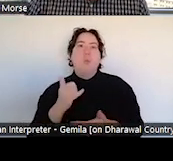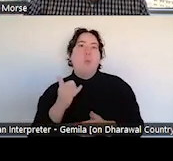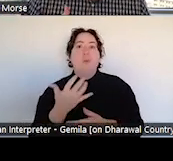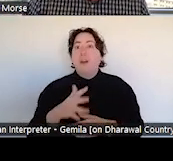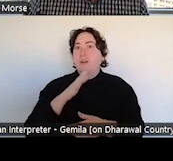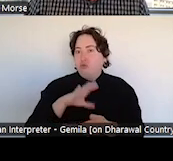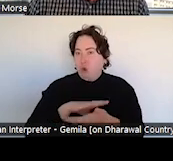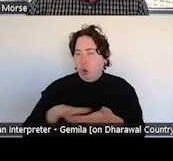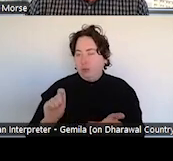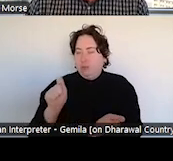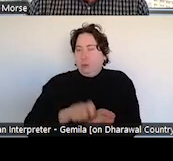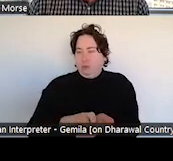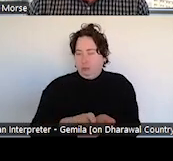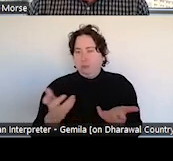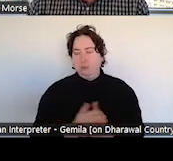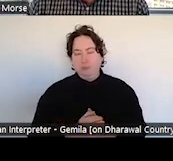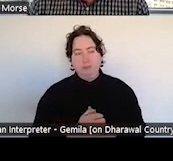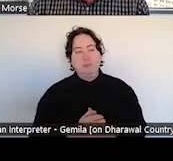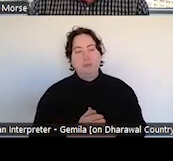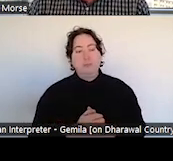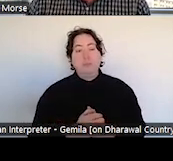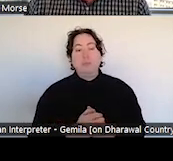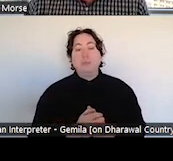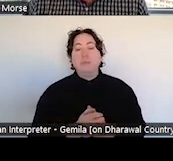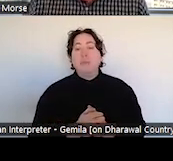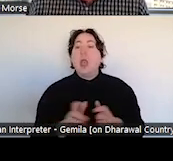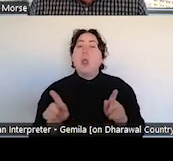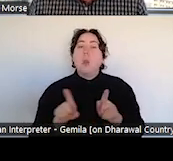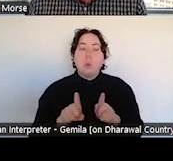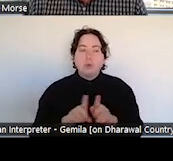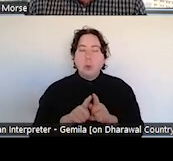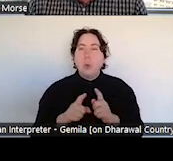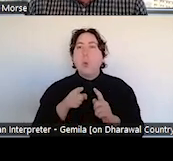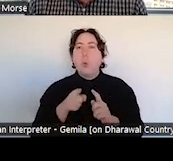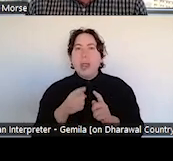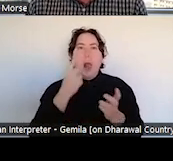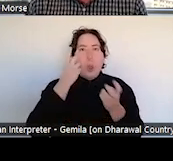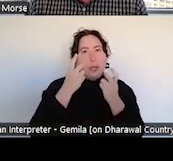And finally, we look to campaigns that are about building skills and